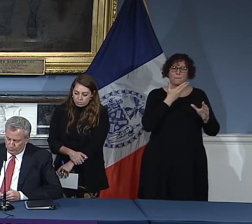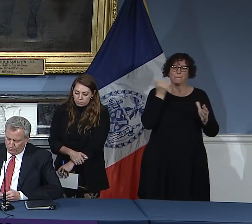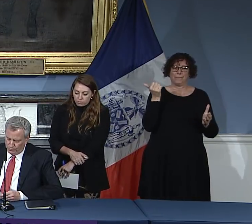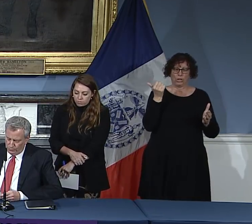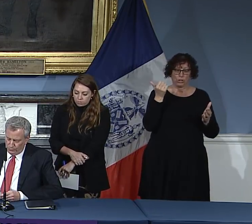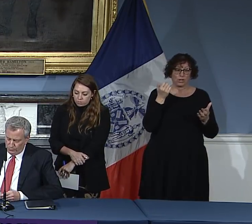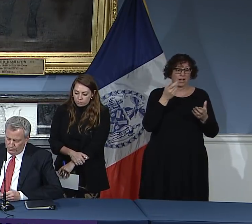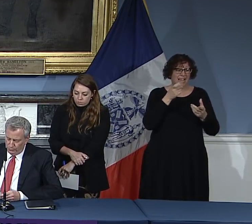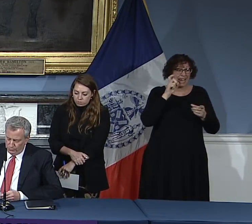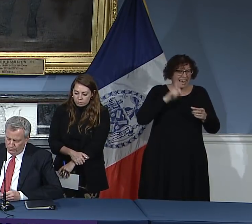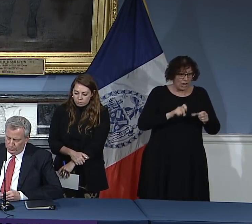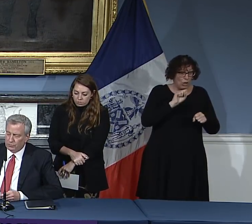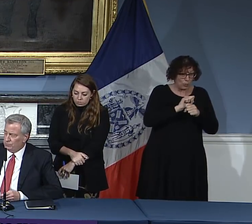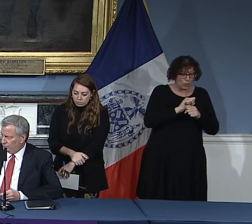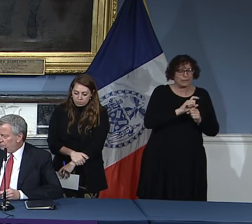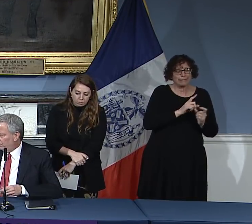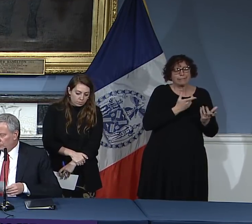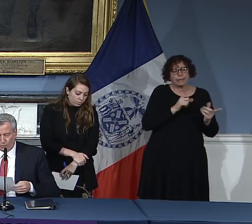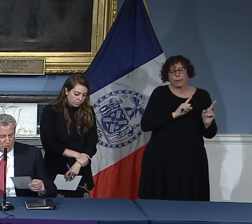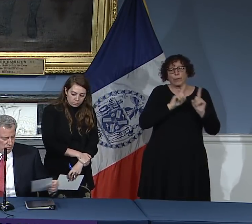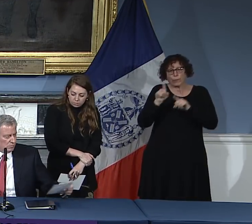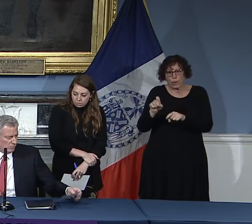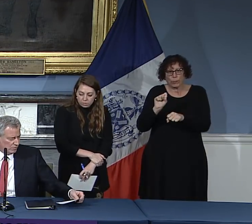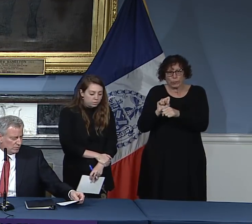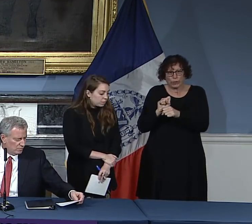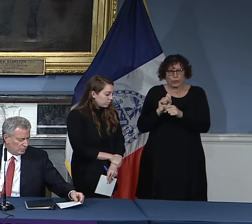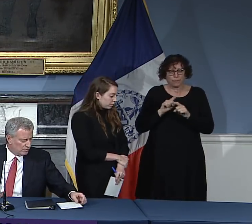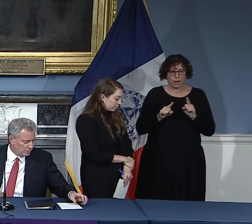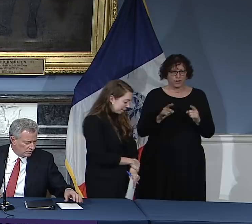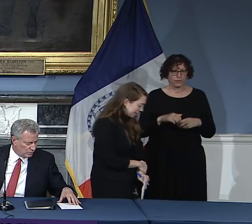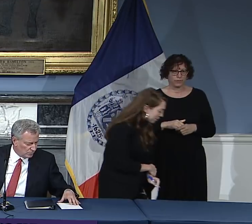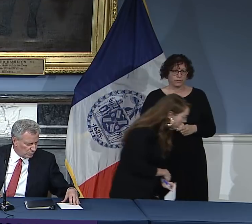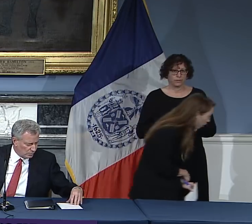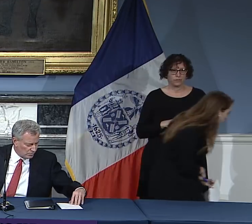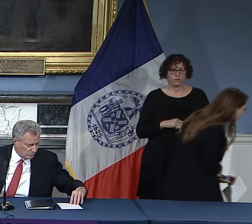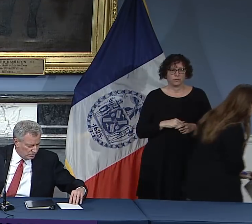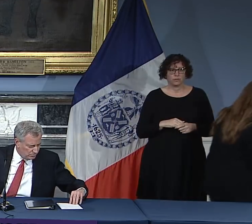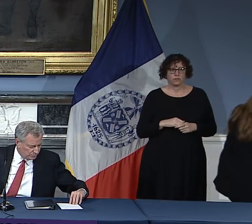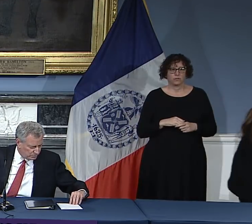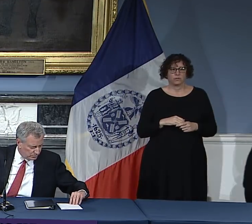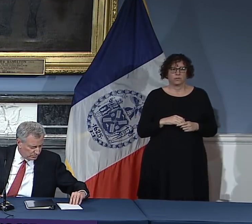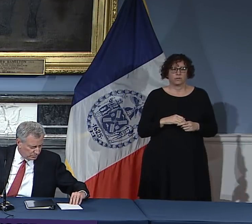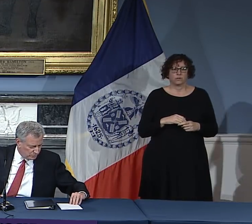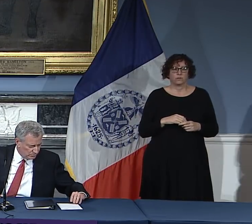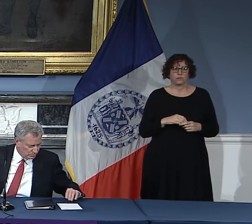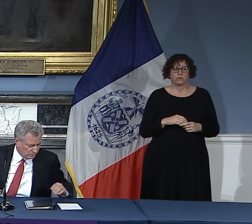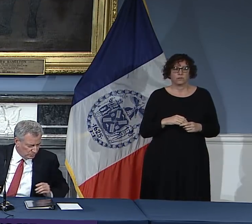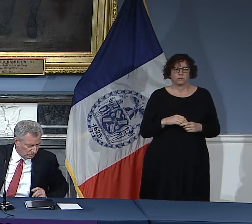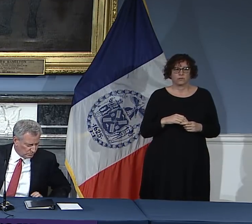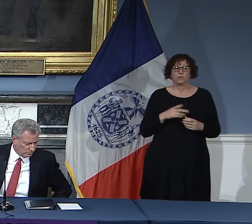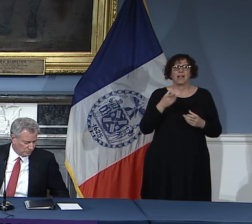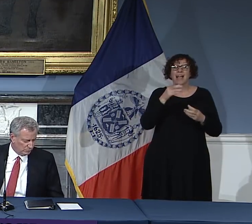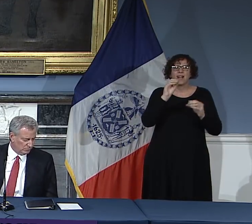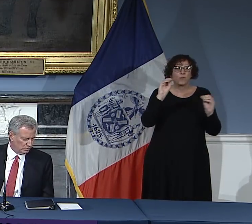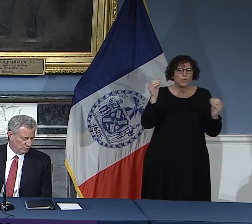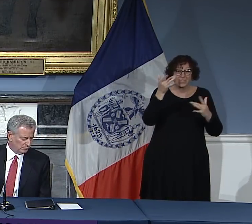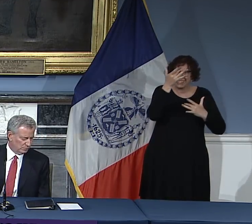YOU TO STAY HOME AND STAY AWAY FMRO DIINVUIDALS WHO ARE AT RISK FOR BAD OCOUTME S